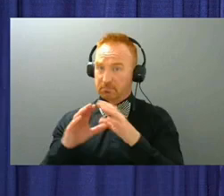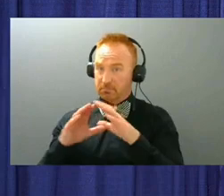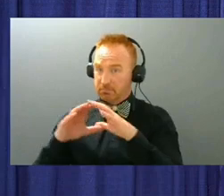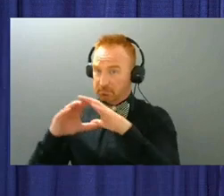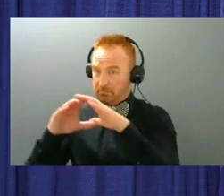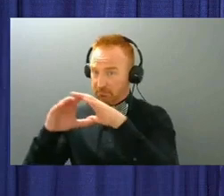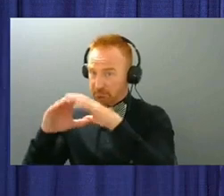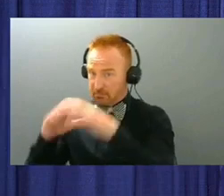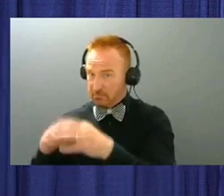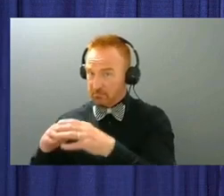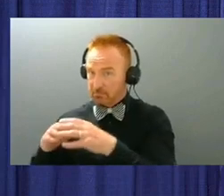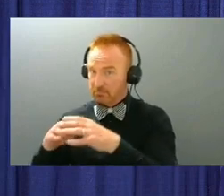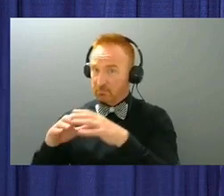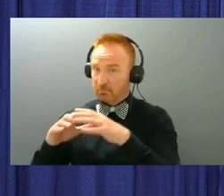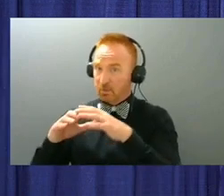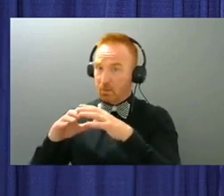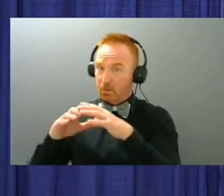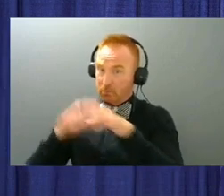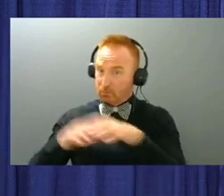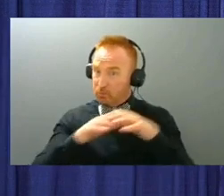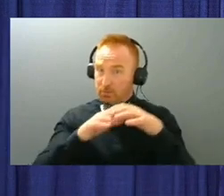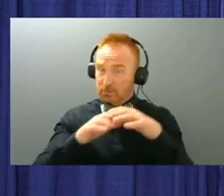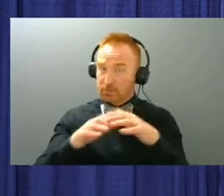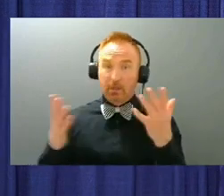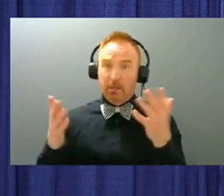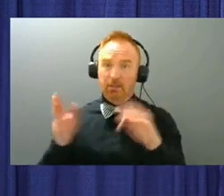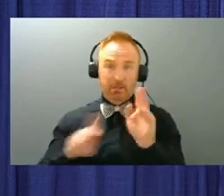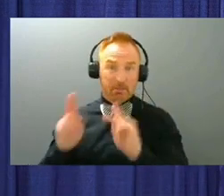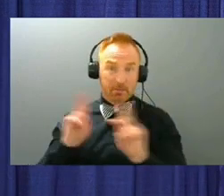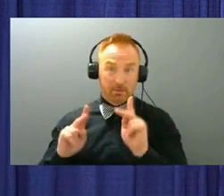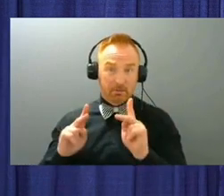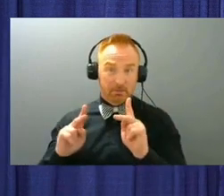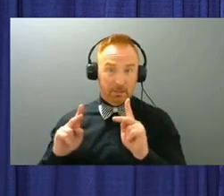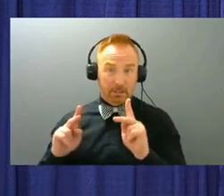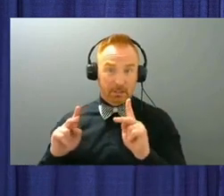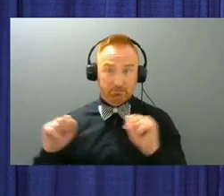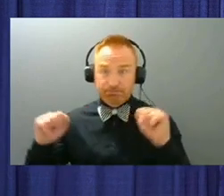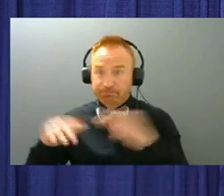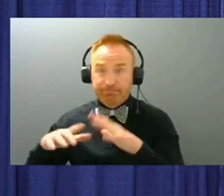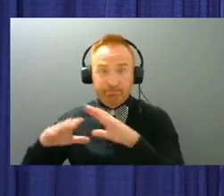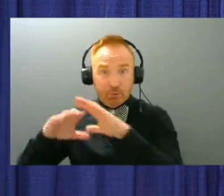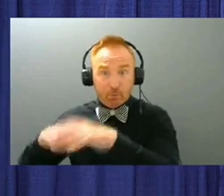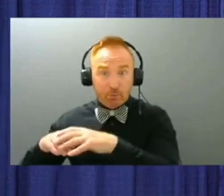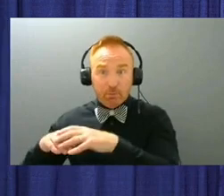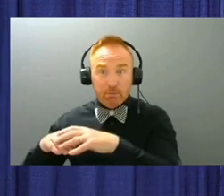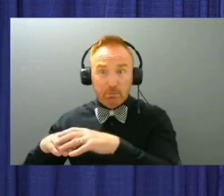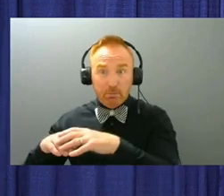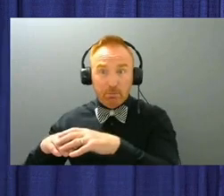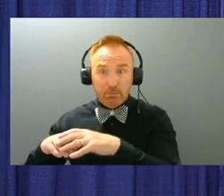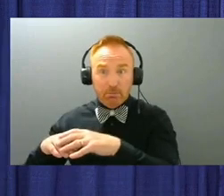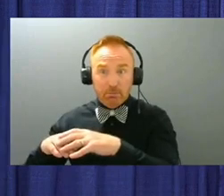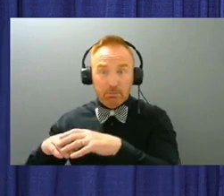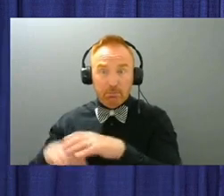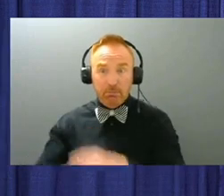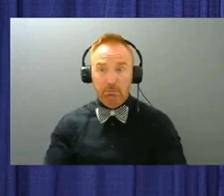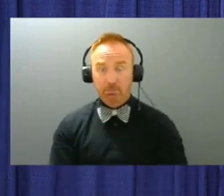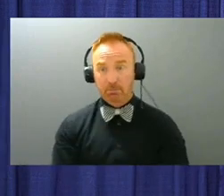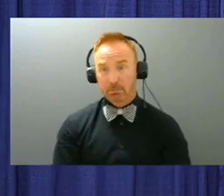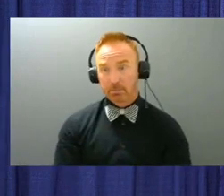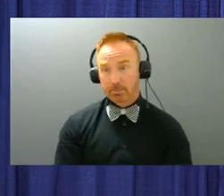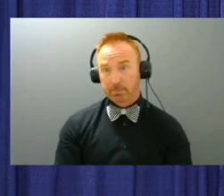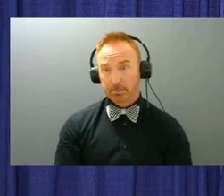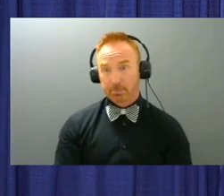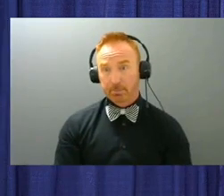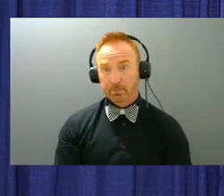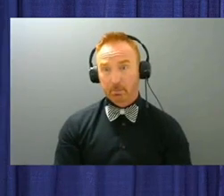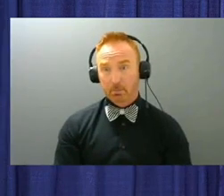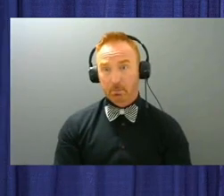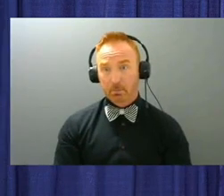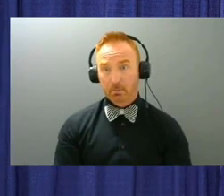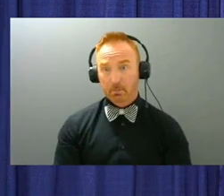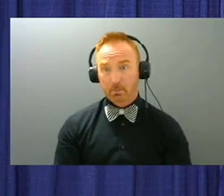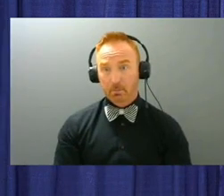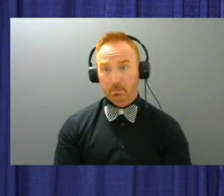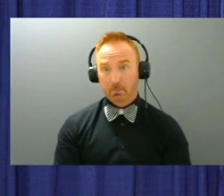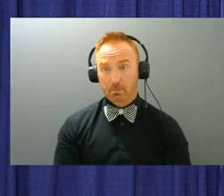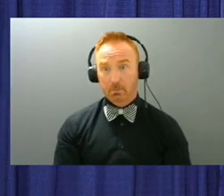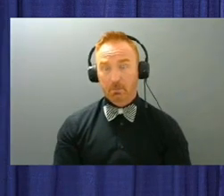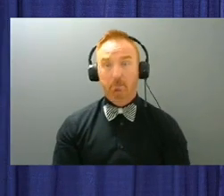regarding groups of people?